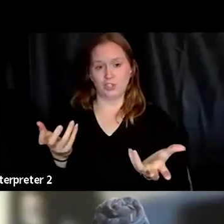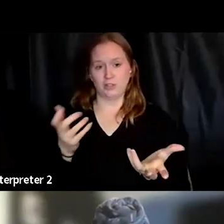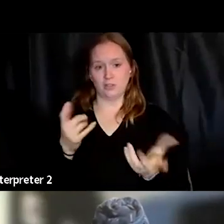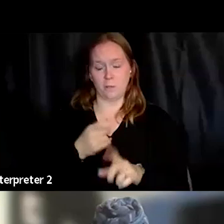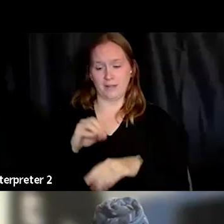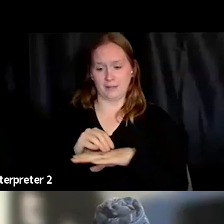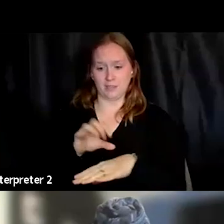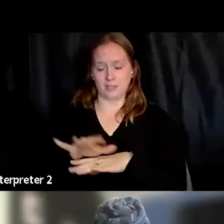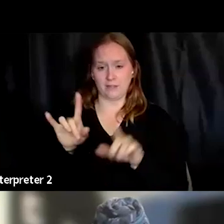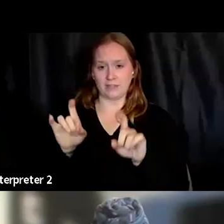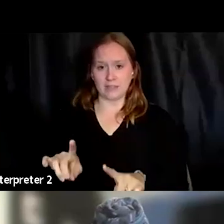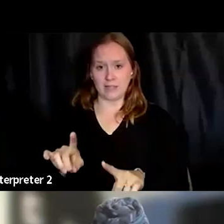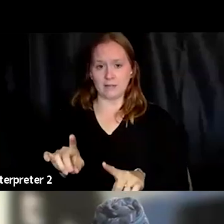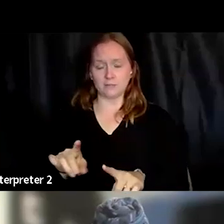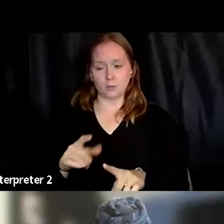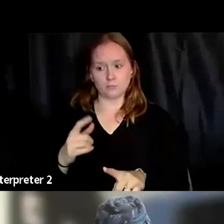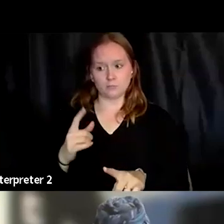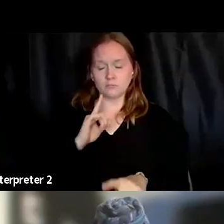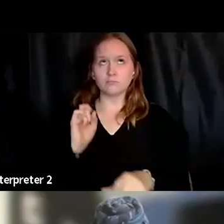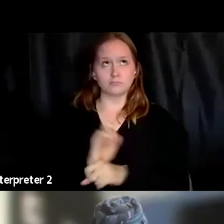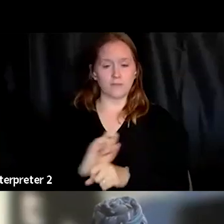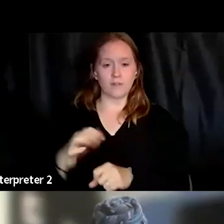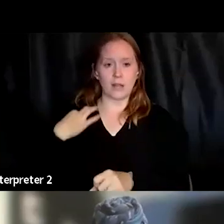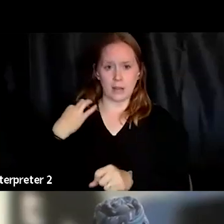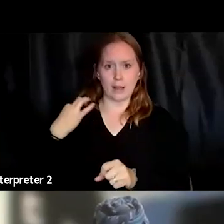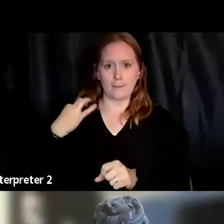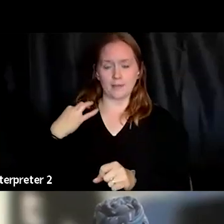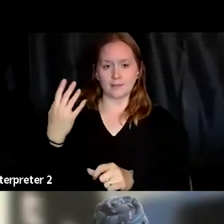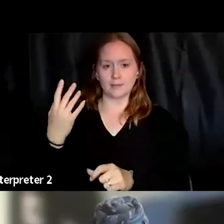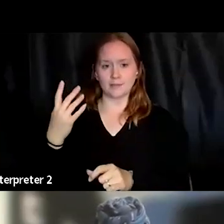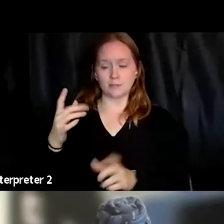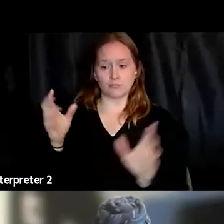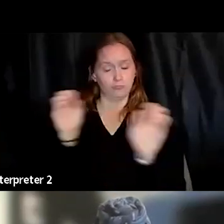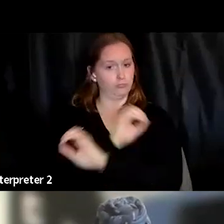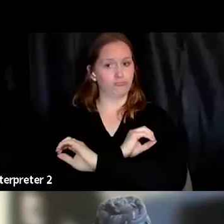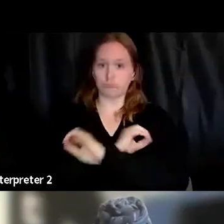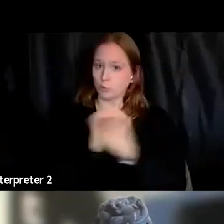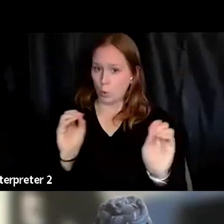So I definitely had applications where I had someone who had no medical records, no engagement with treatment.